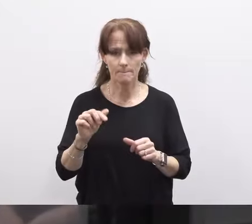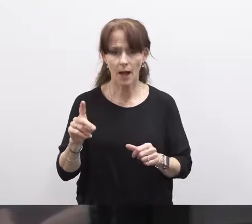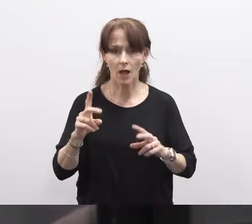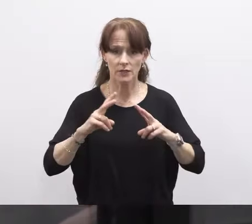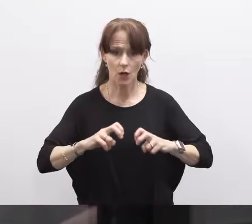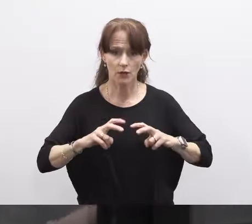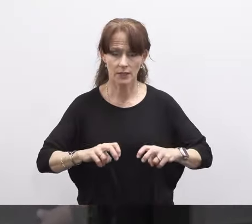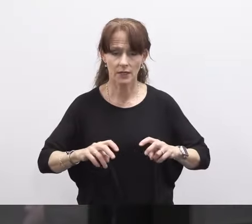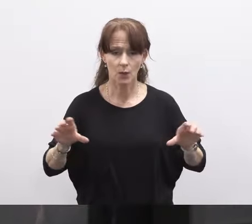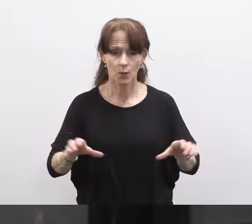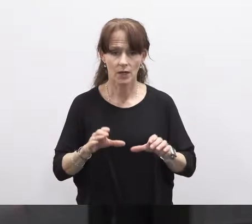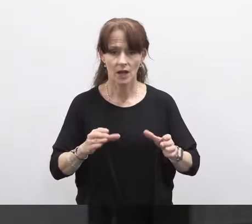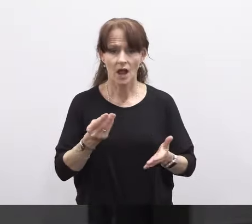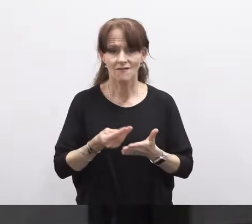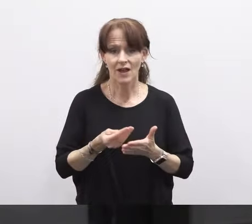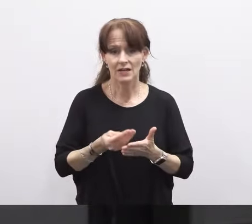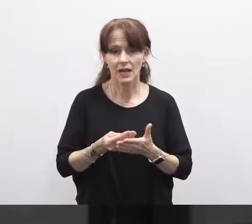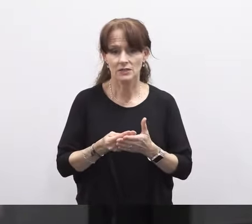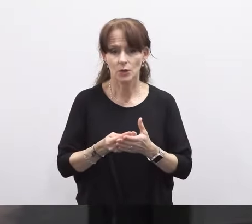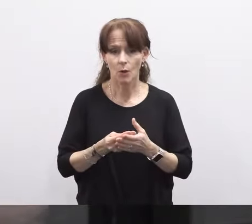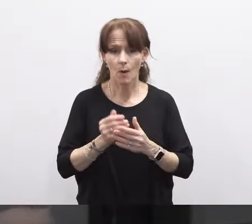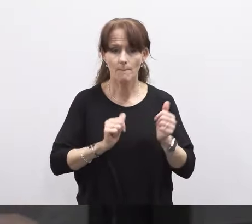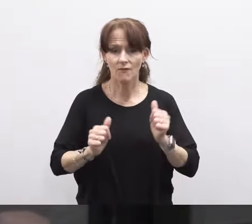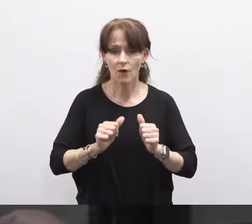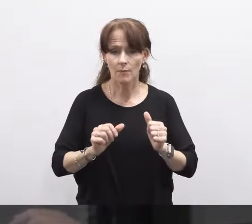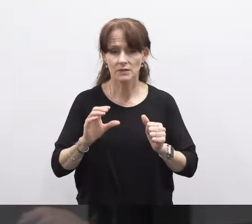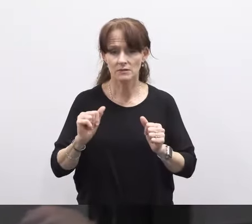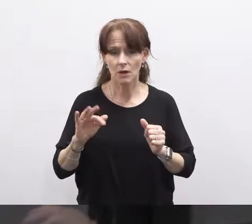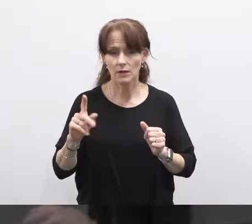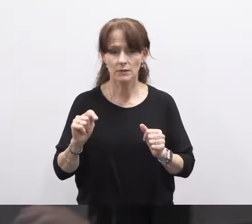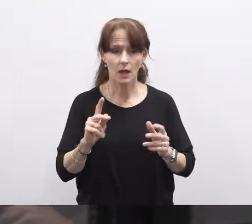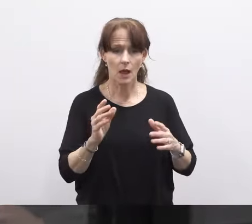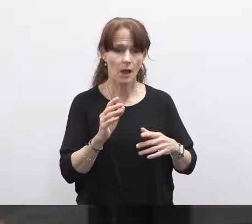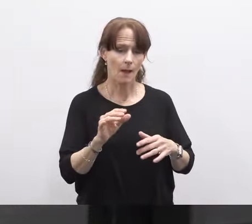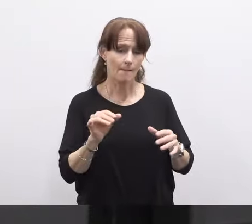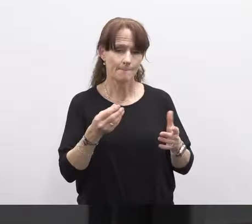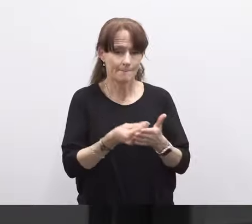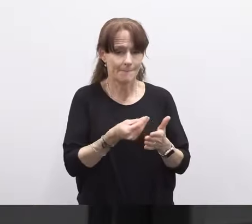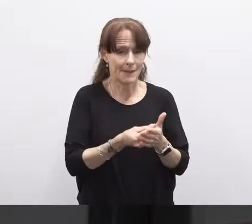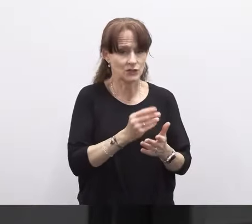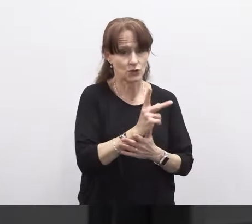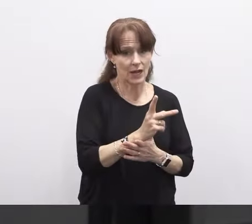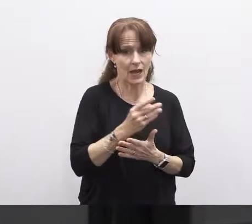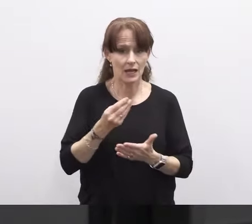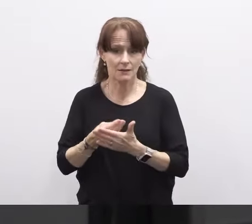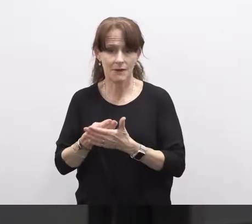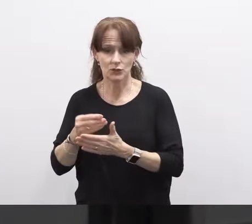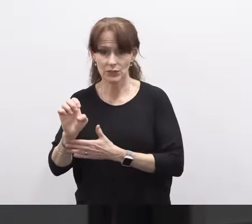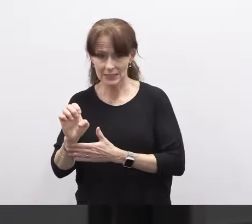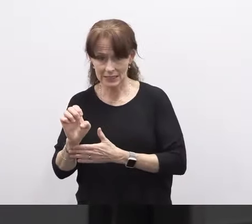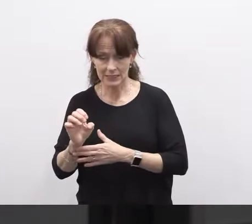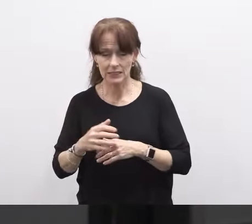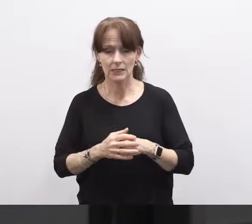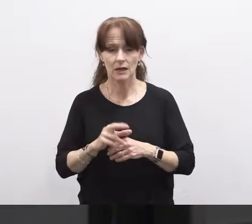We performed a financial and performance audit for both measure K and measure E. We again, issued an unmodified opinion